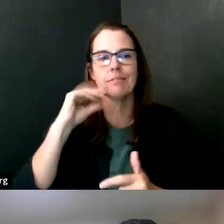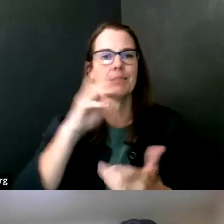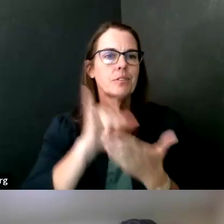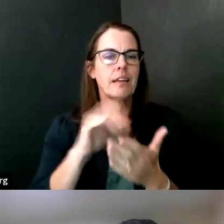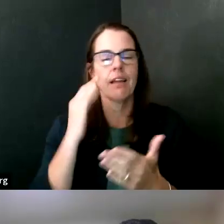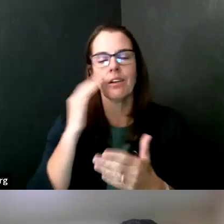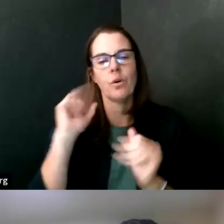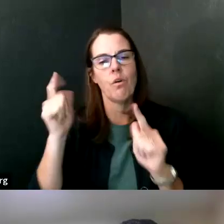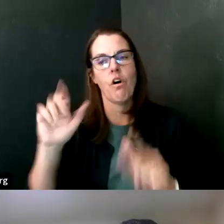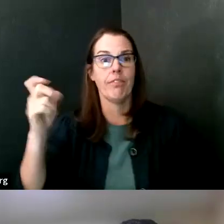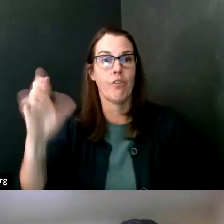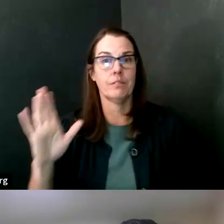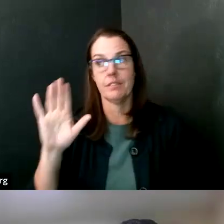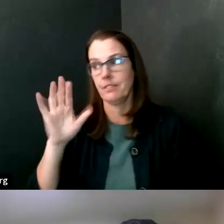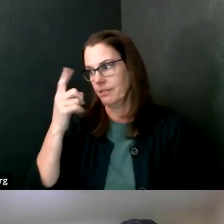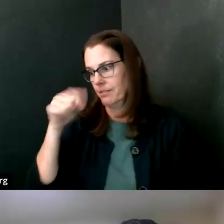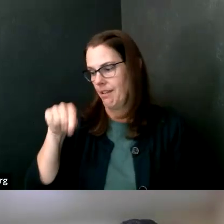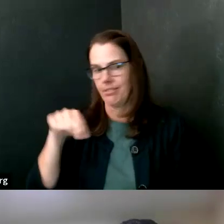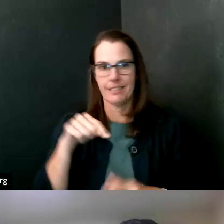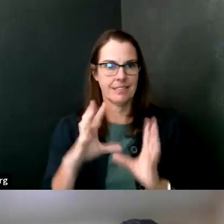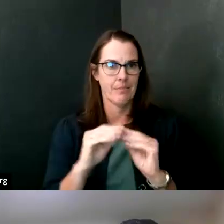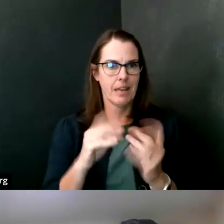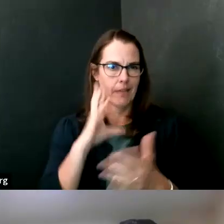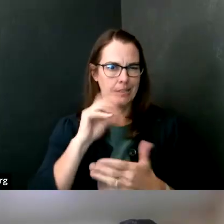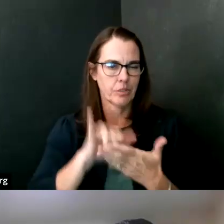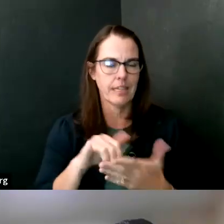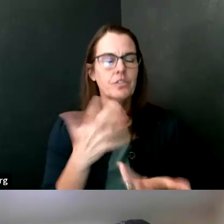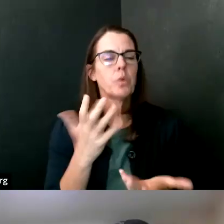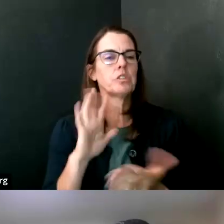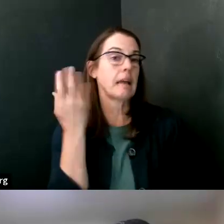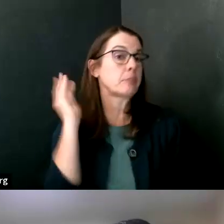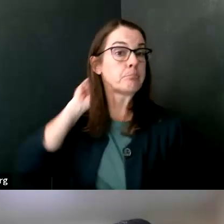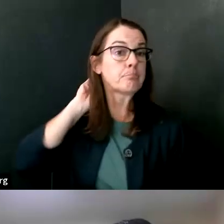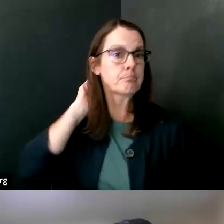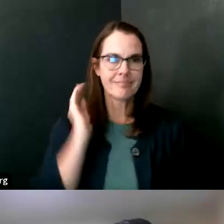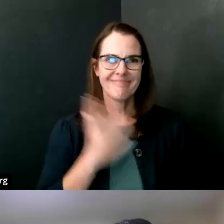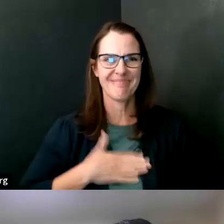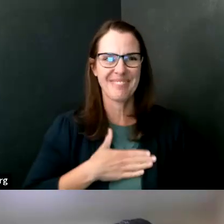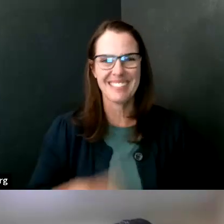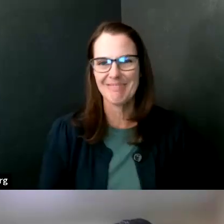on this phone call have experienced it. So, just wanted you guys to keep that in mind. Um, I wish